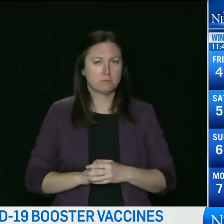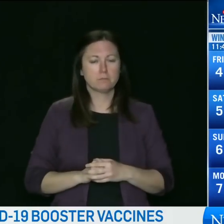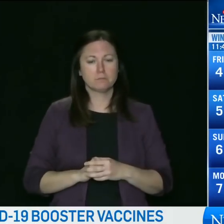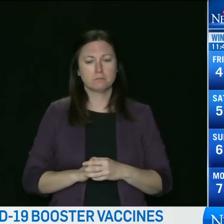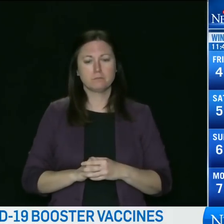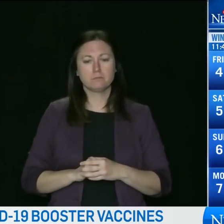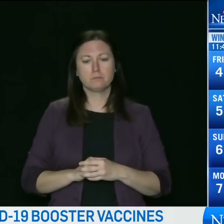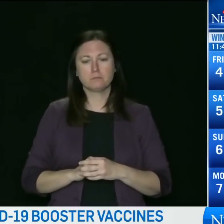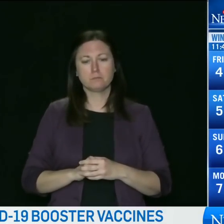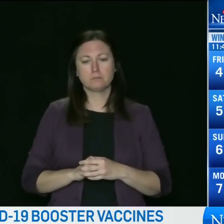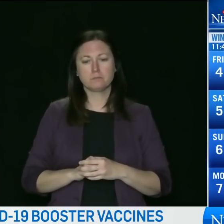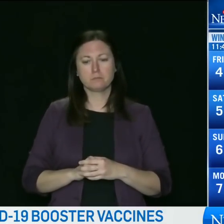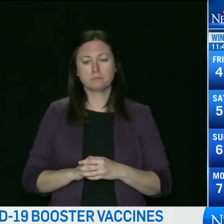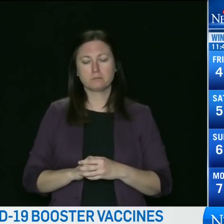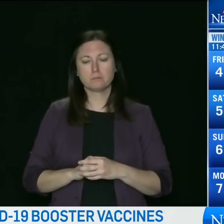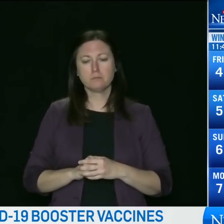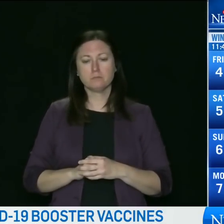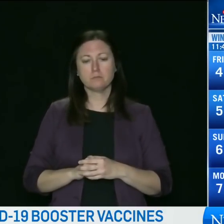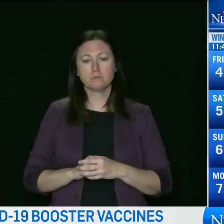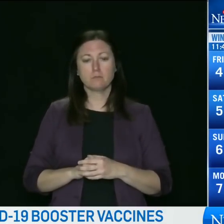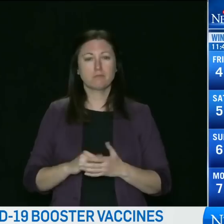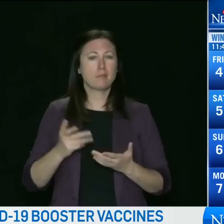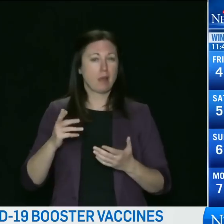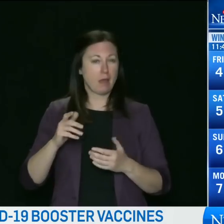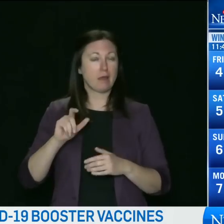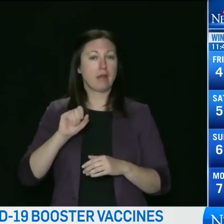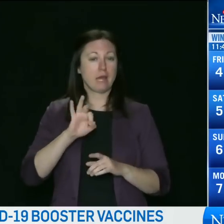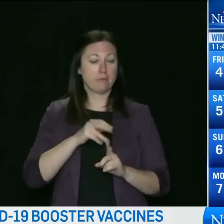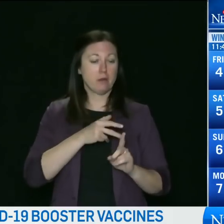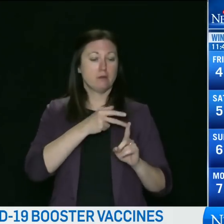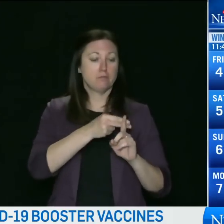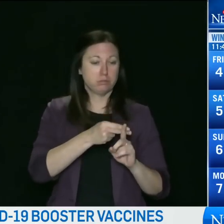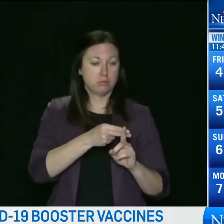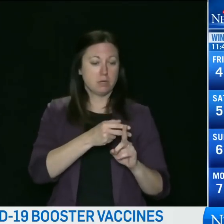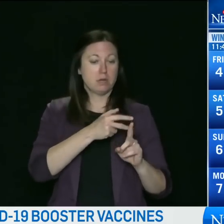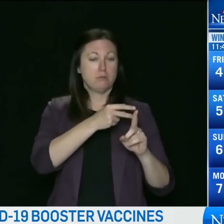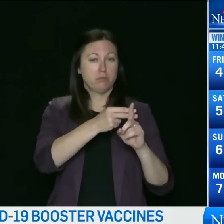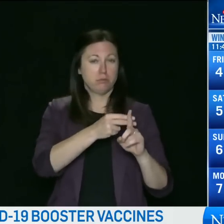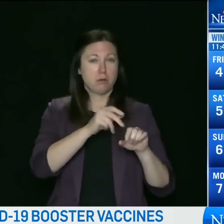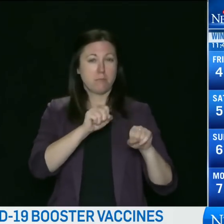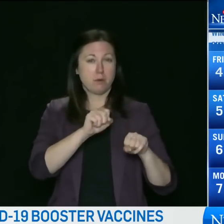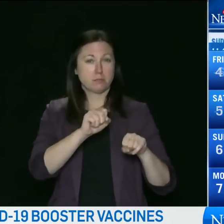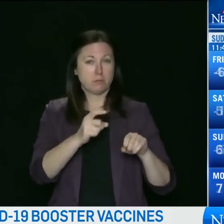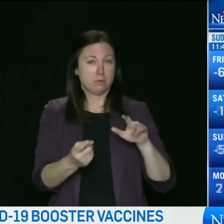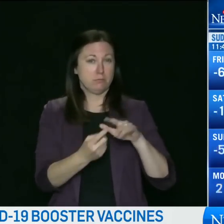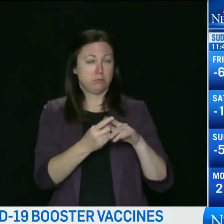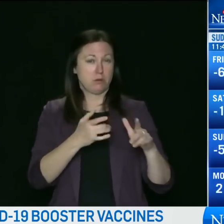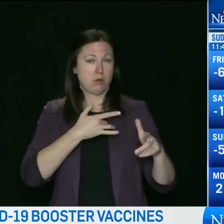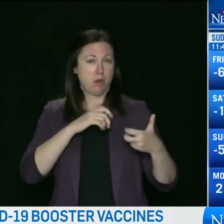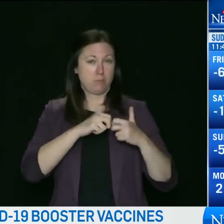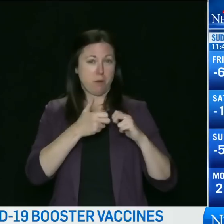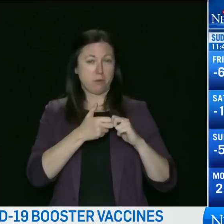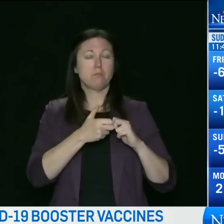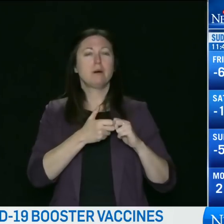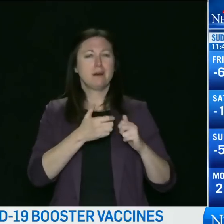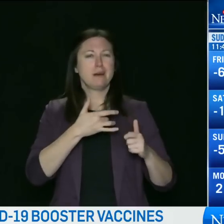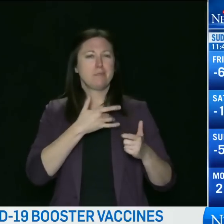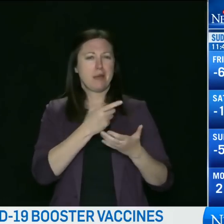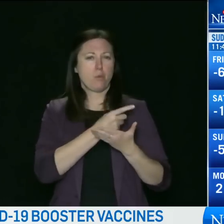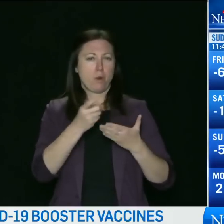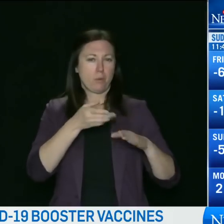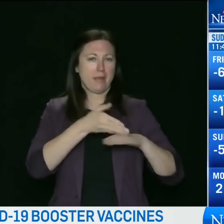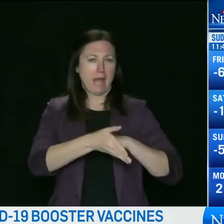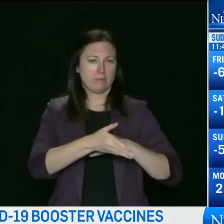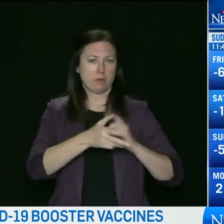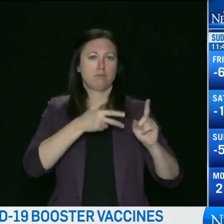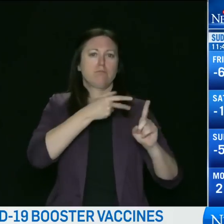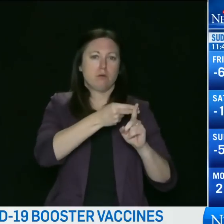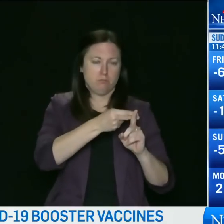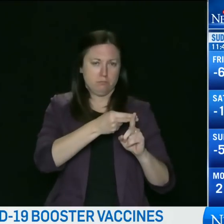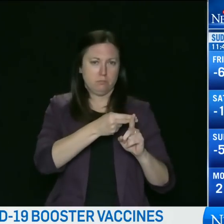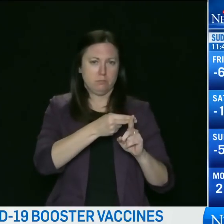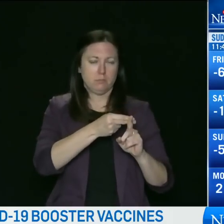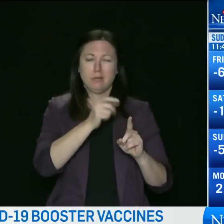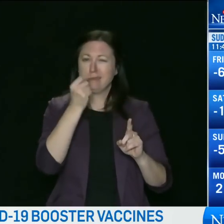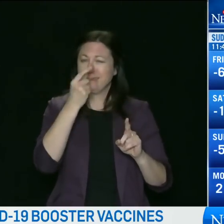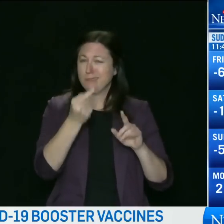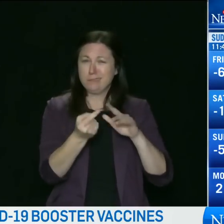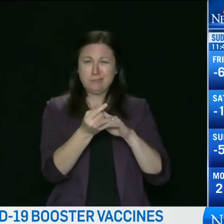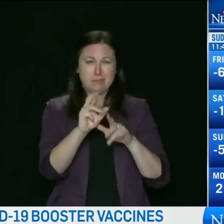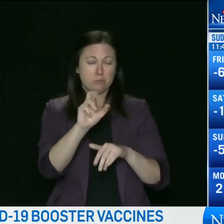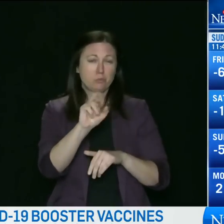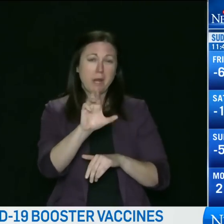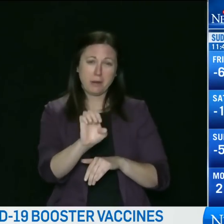REALLY, THERE IS NO WORRY.